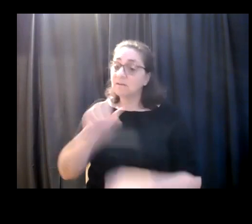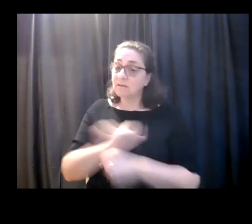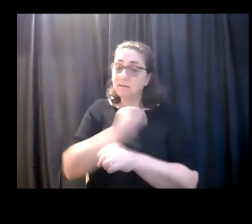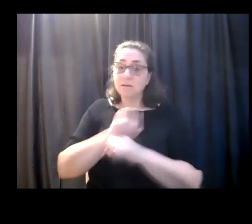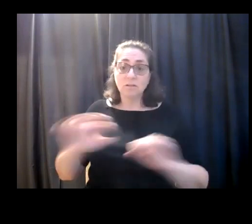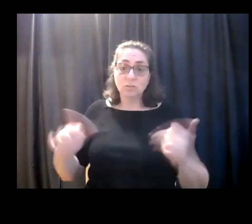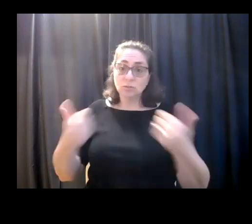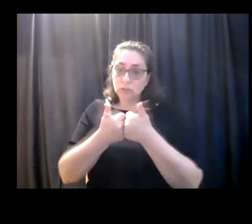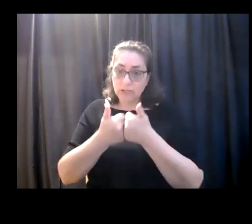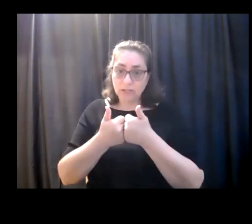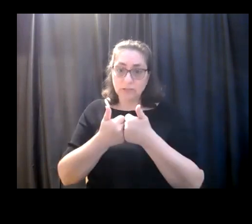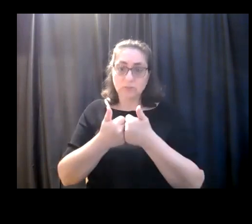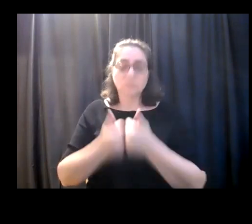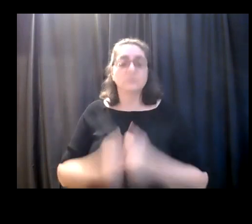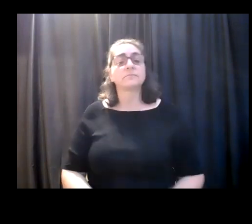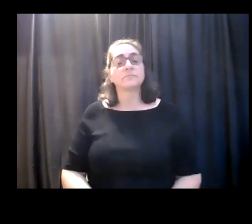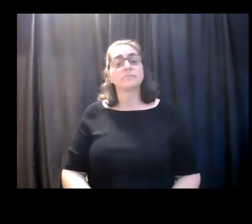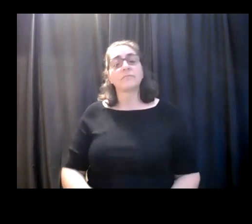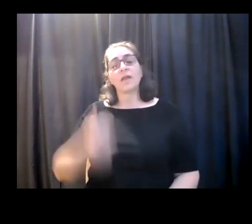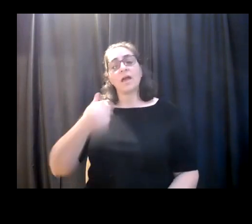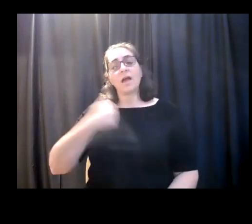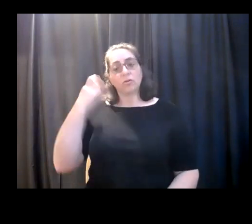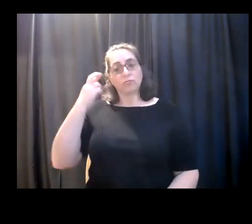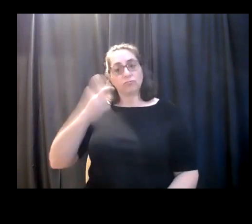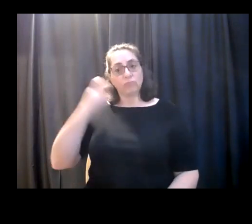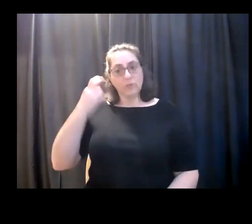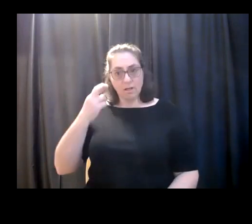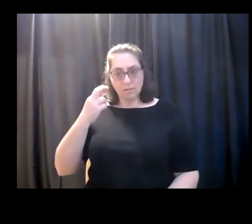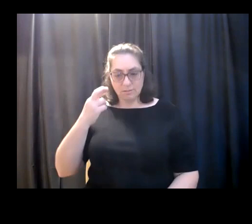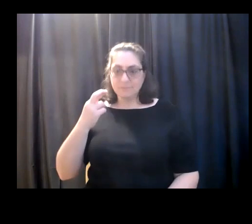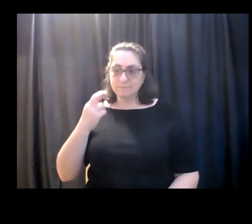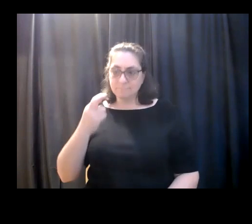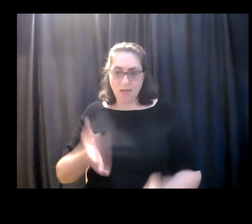That governor ofs you a visual to expressions. And being able to lip read.